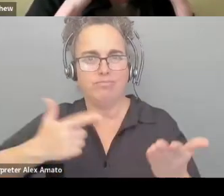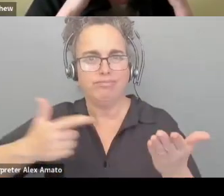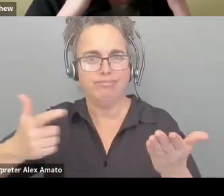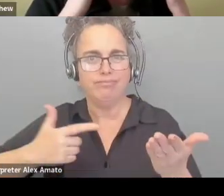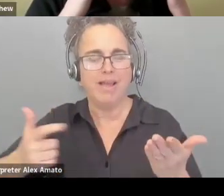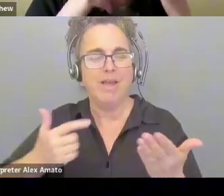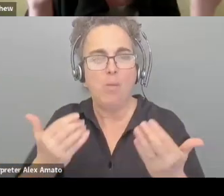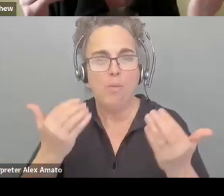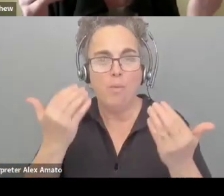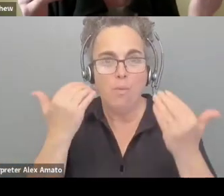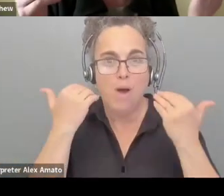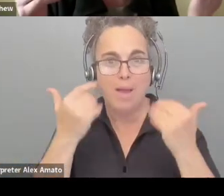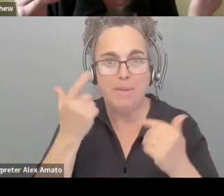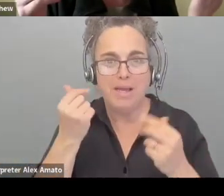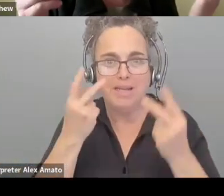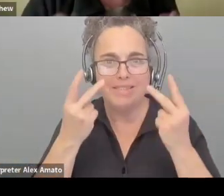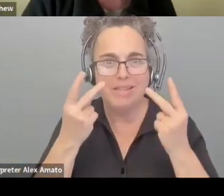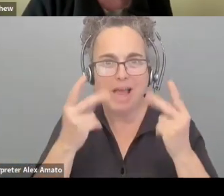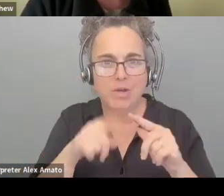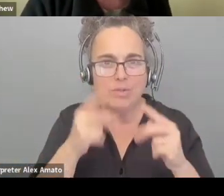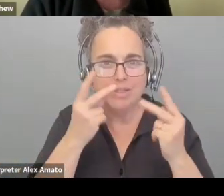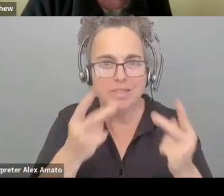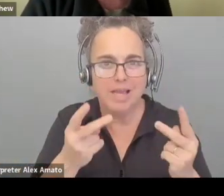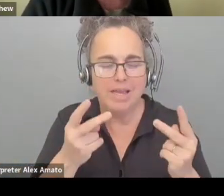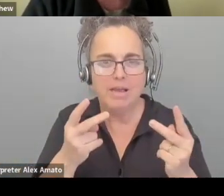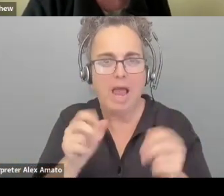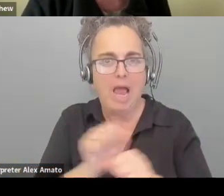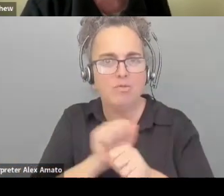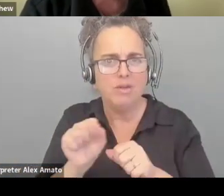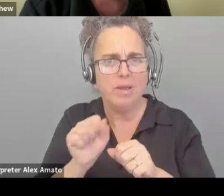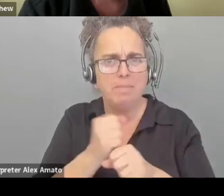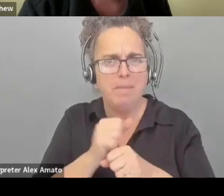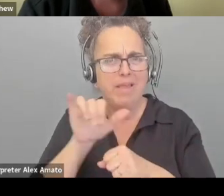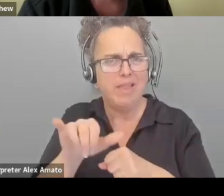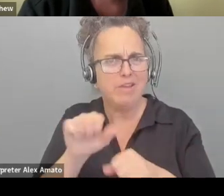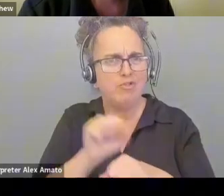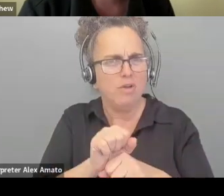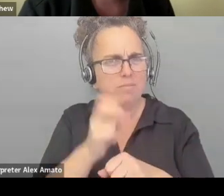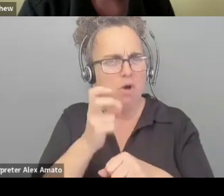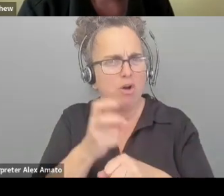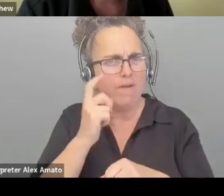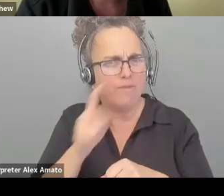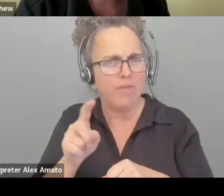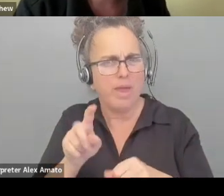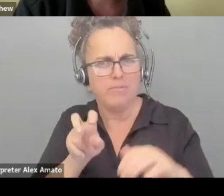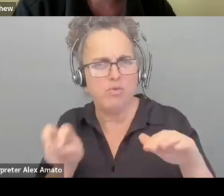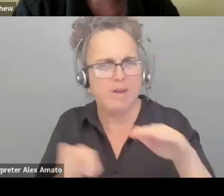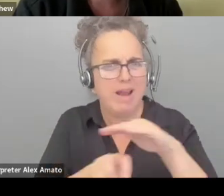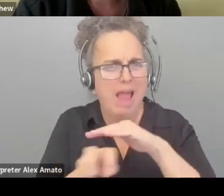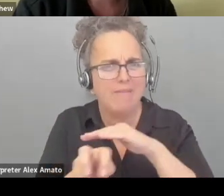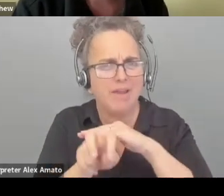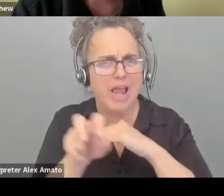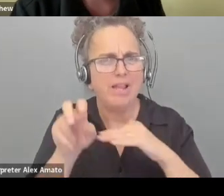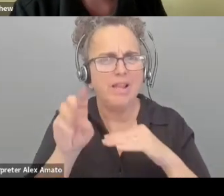because losing sight on things actually made it harder for them to navigate. And Sheri Wells-Jensen actually argues